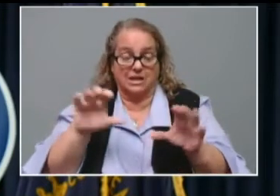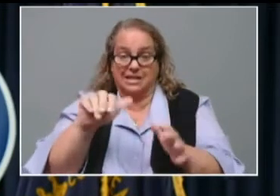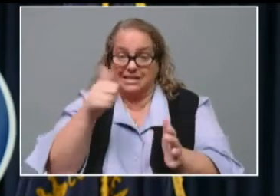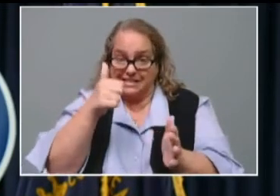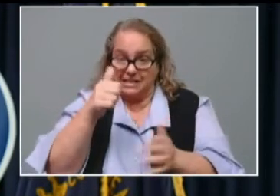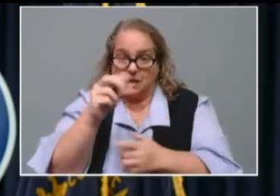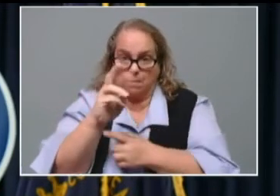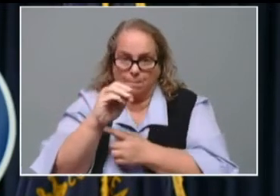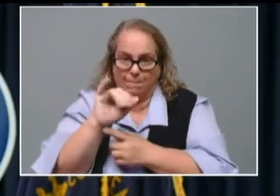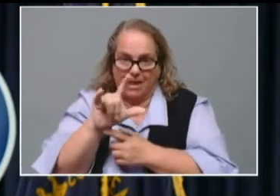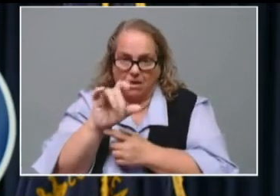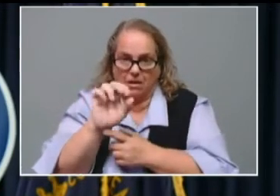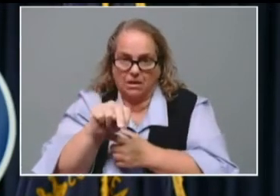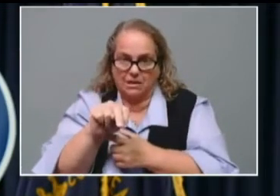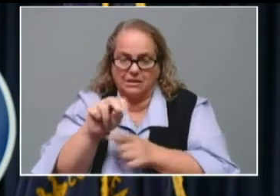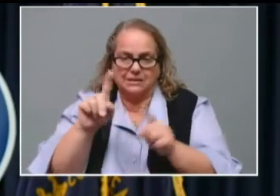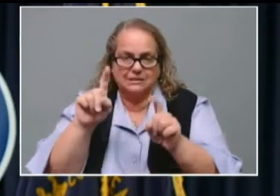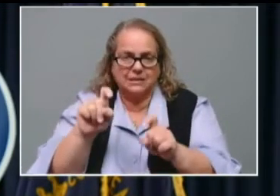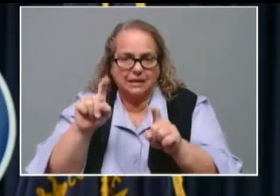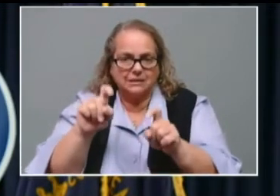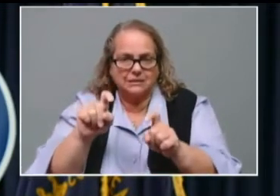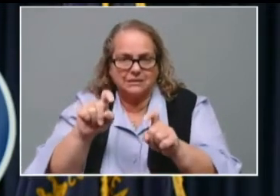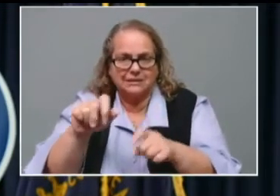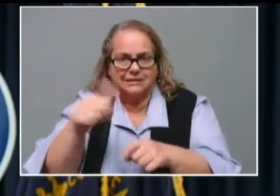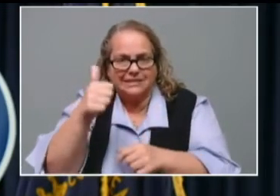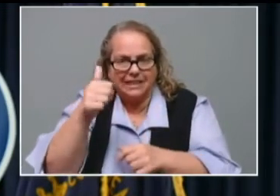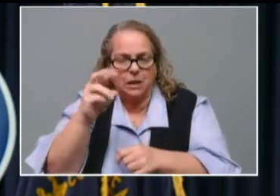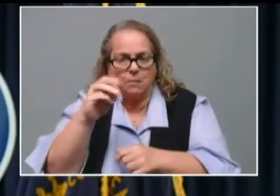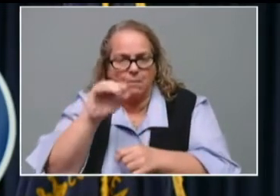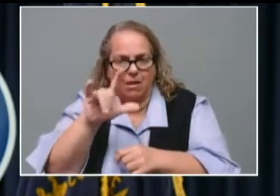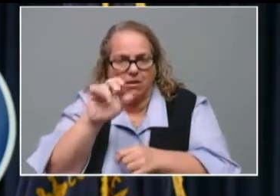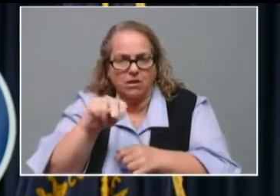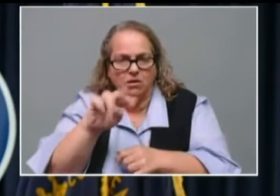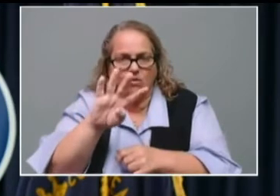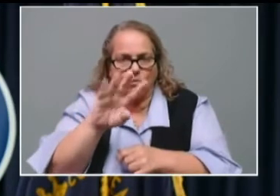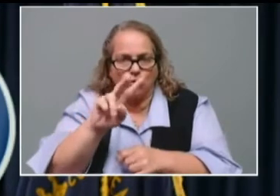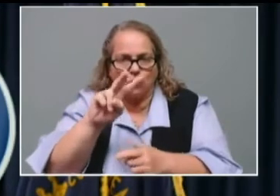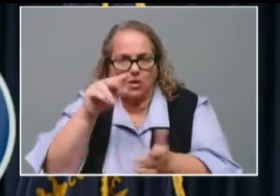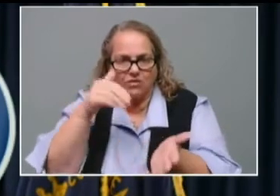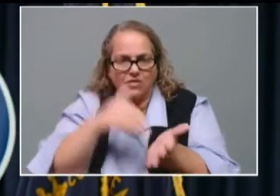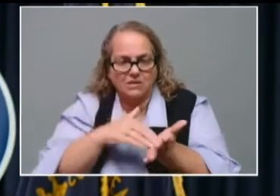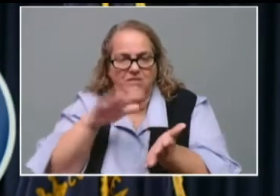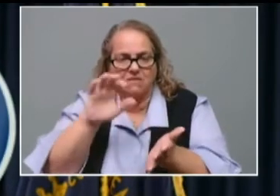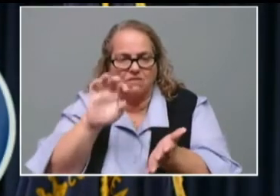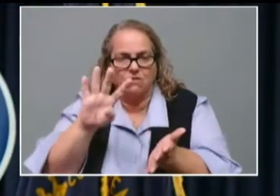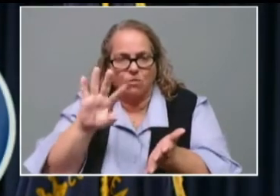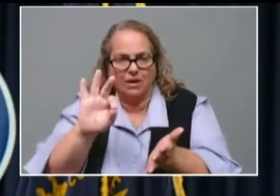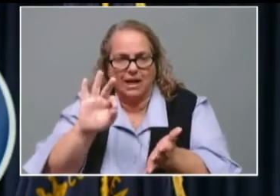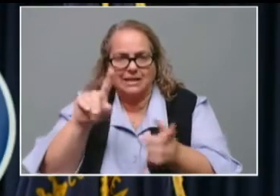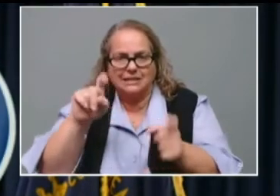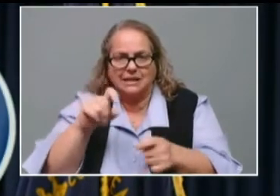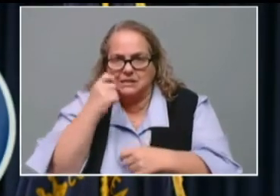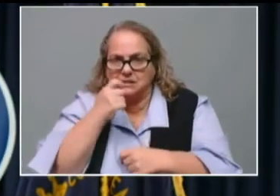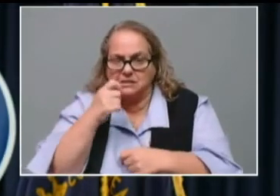the Commonwealth of Kentucky 10042549. That's really incredible given that